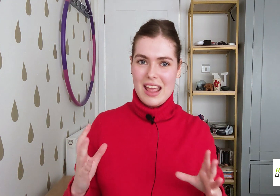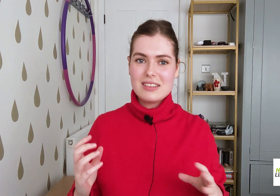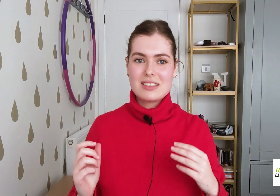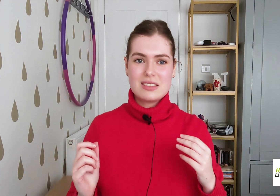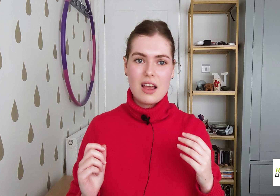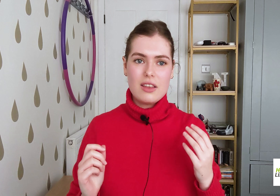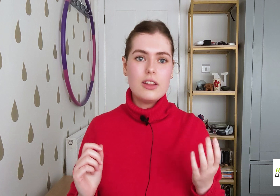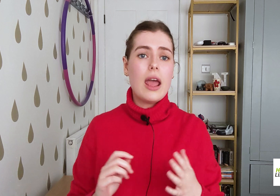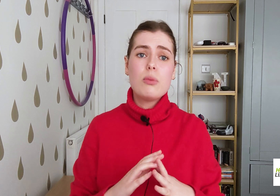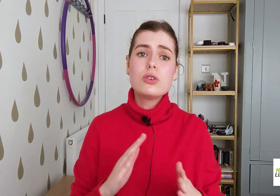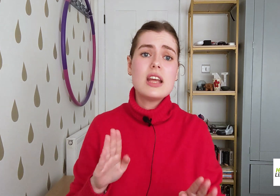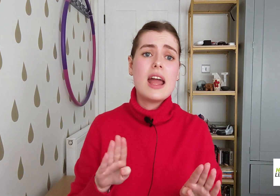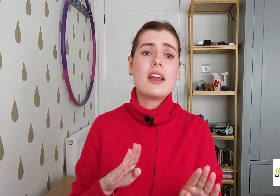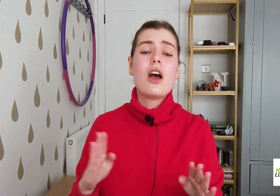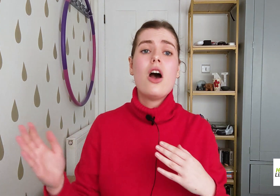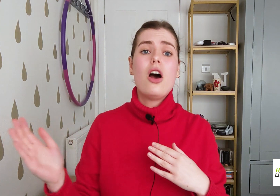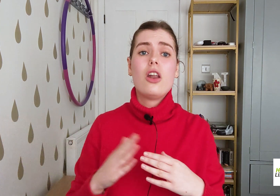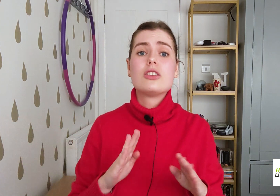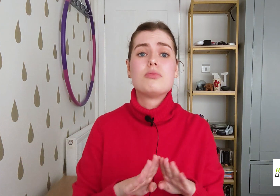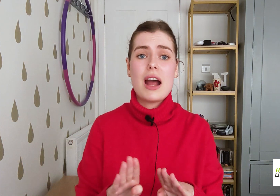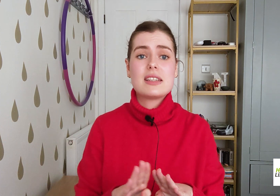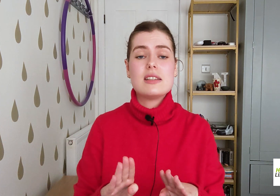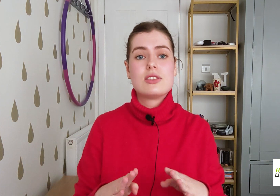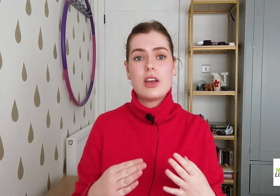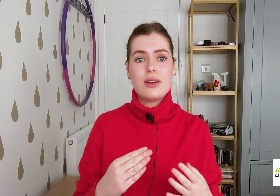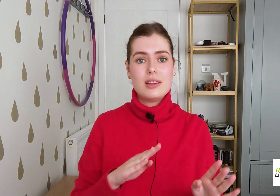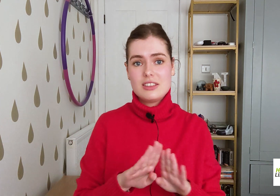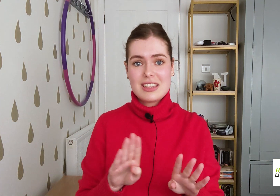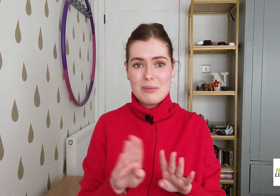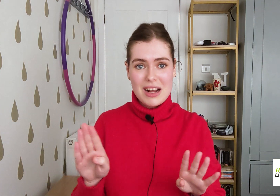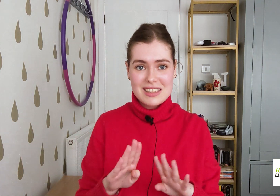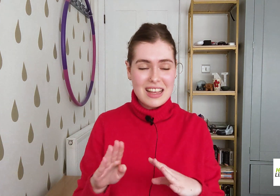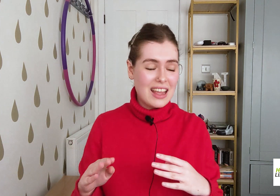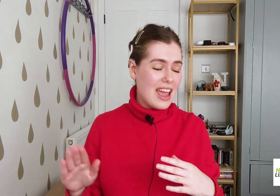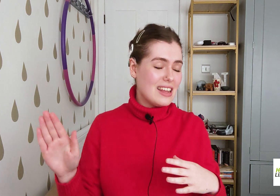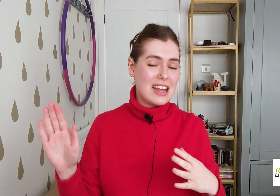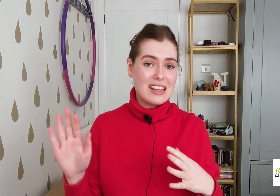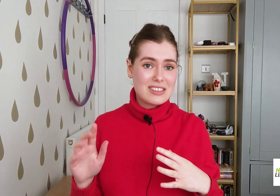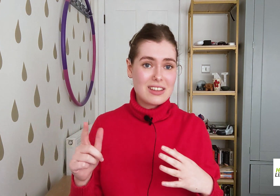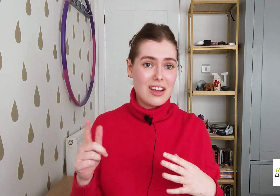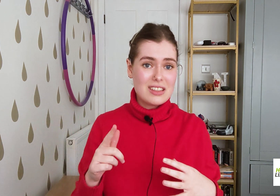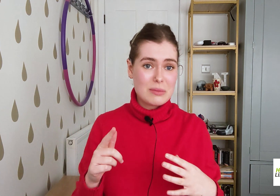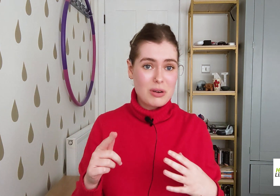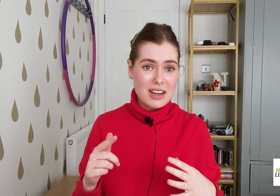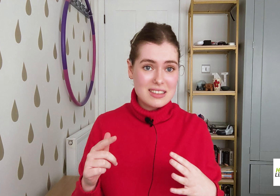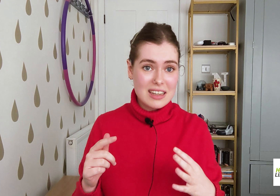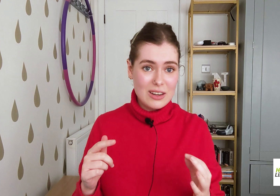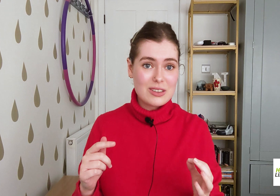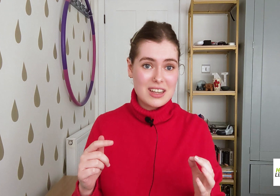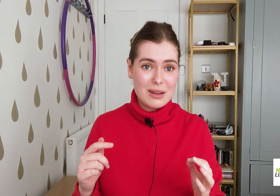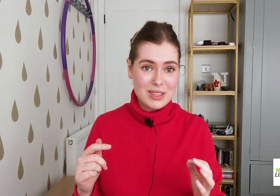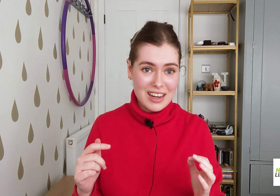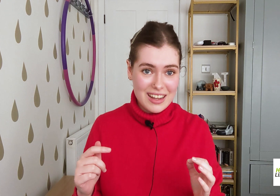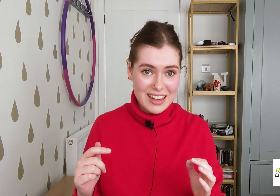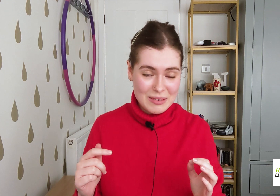It's, you know, it will take a lot of practice. So just keep practicing. It takes a surprisingly long time to learn it.